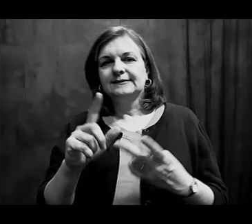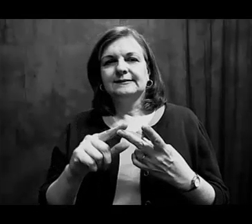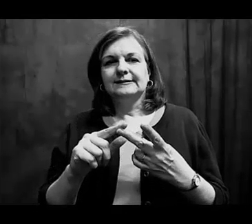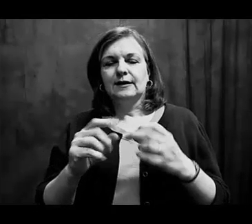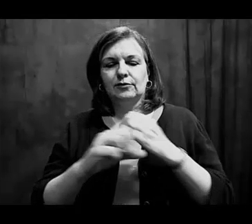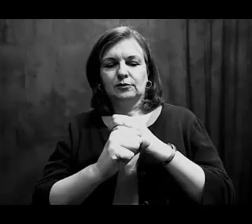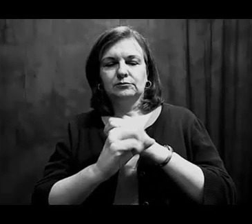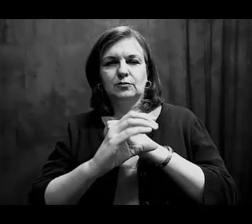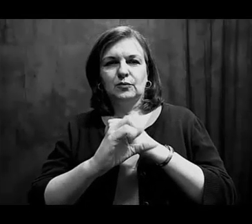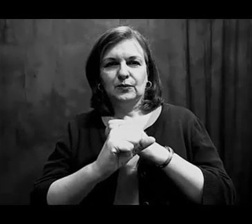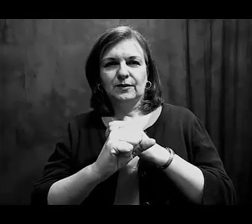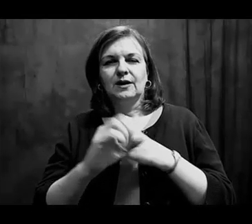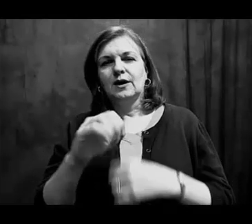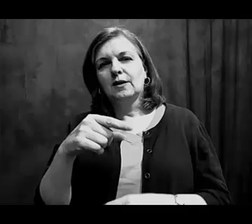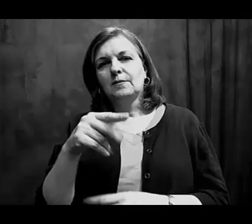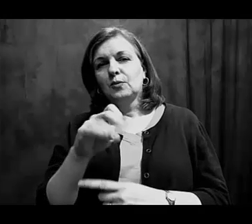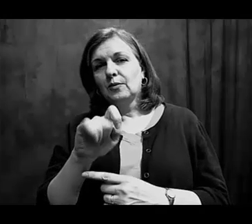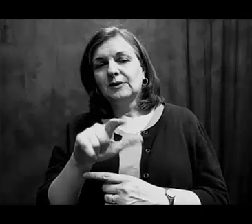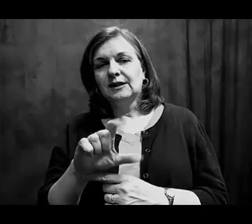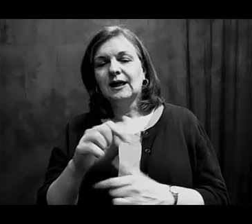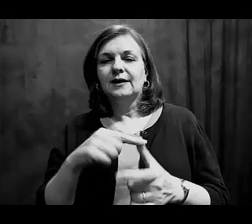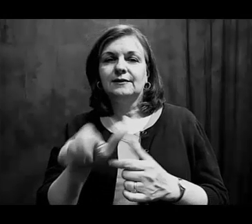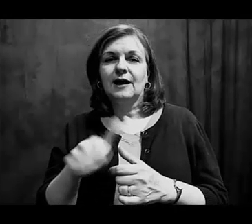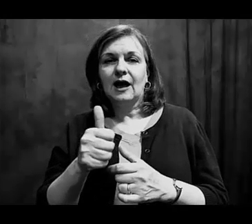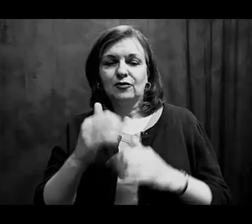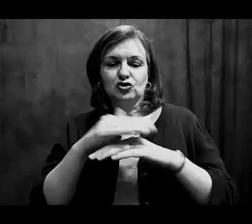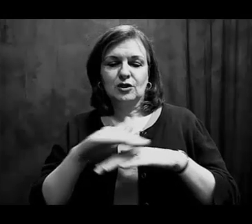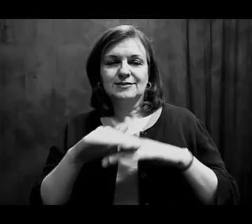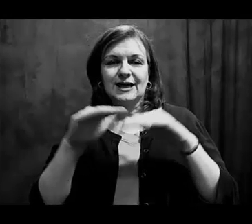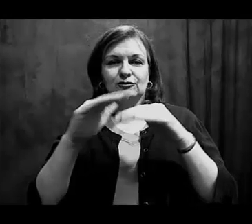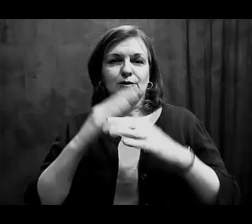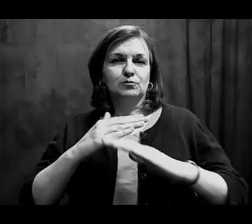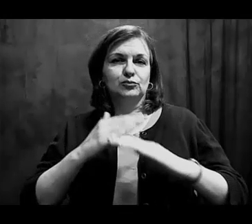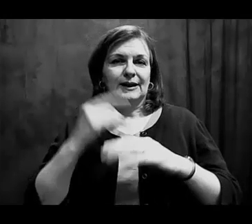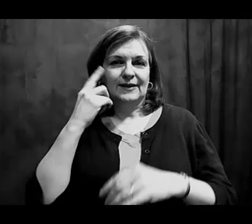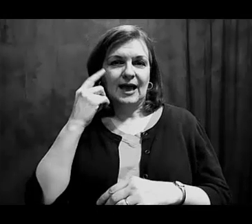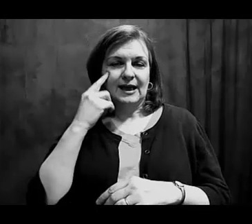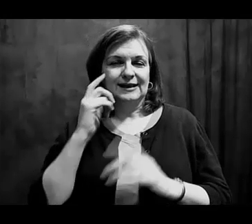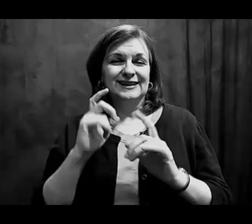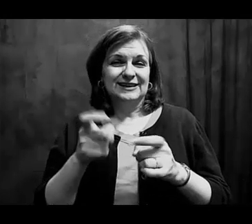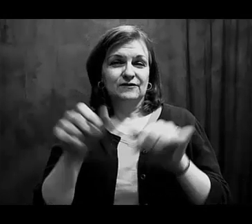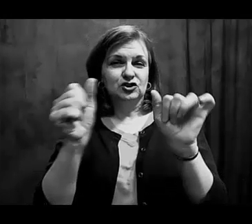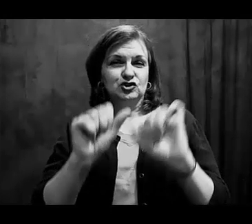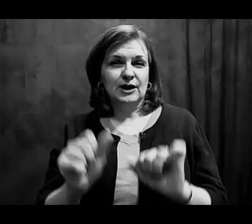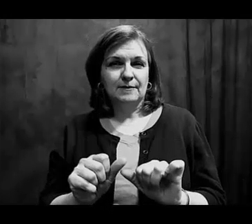and some inner layers to help us protect our eye -- give it some shape -- the very inside